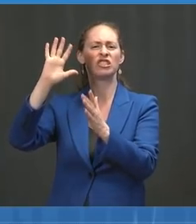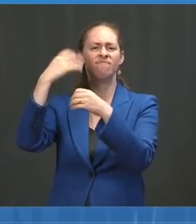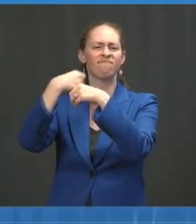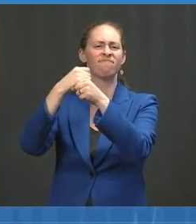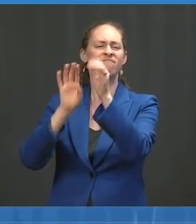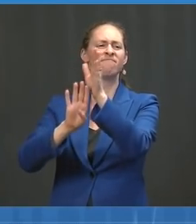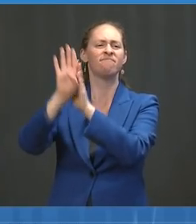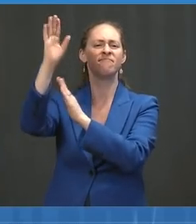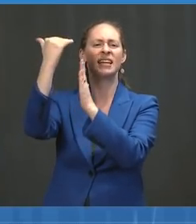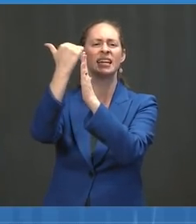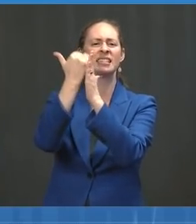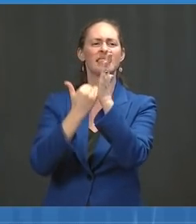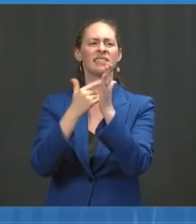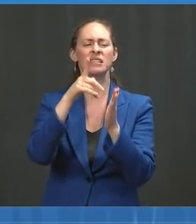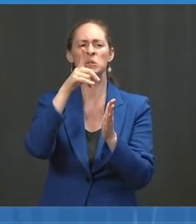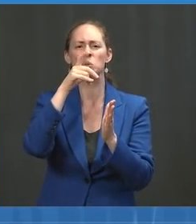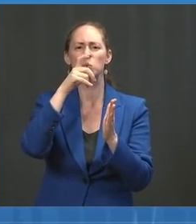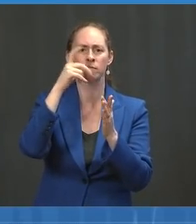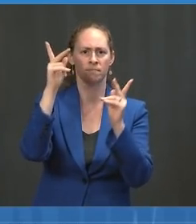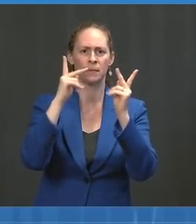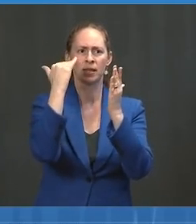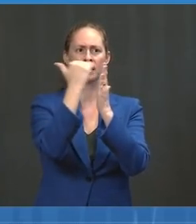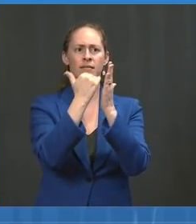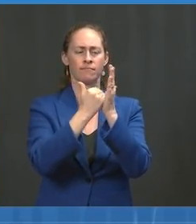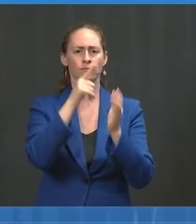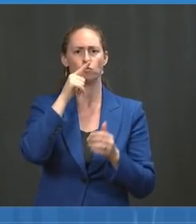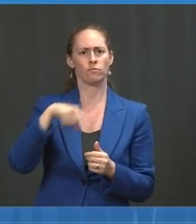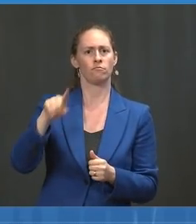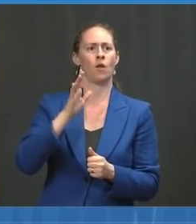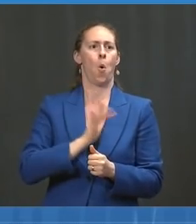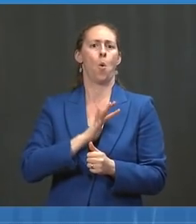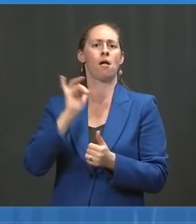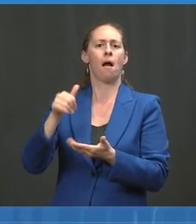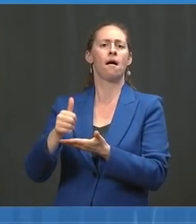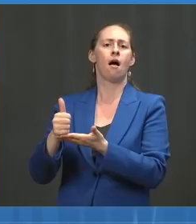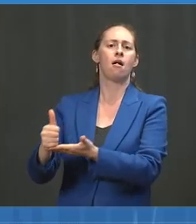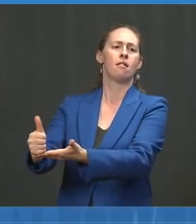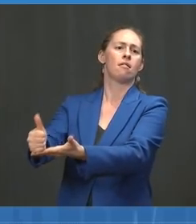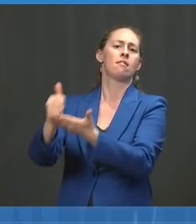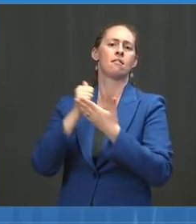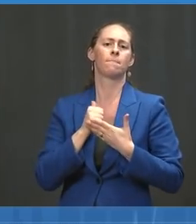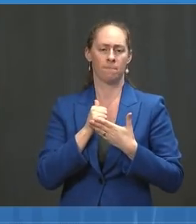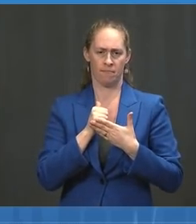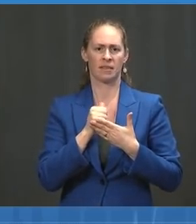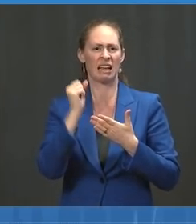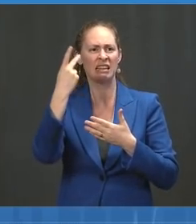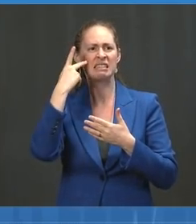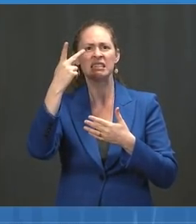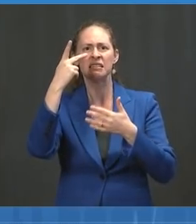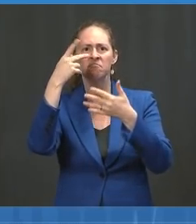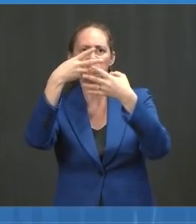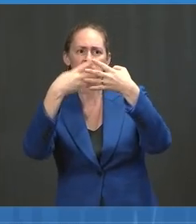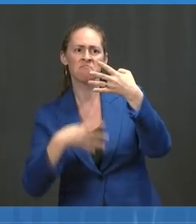who may have significant benefit from this type of therapy if given early in their infection.